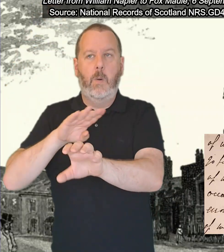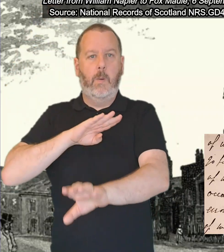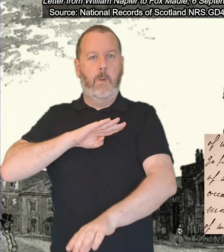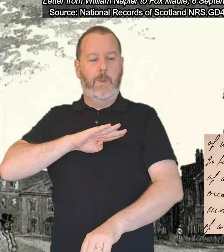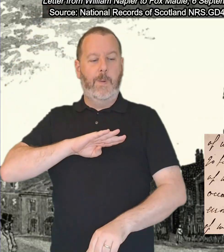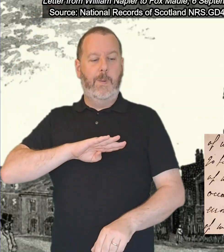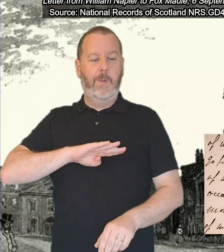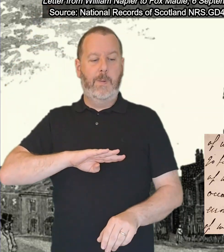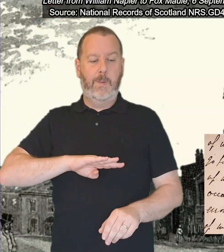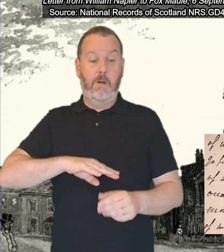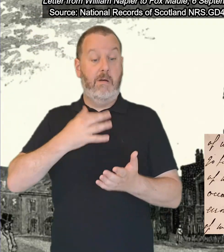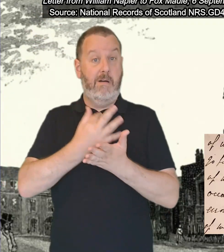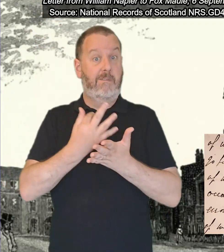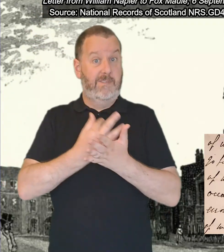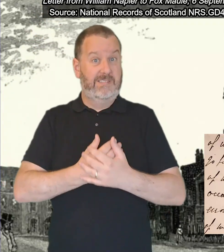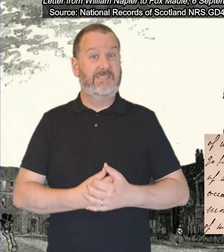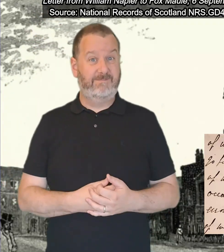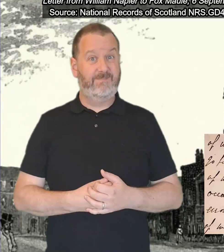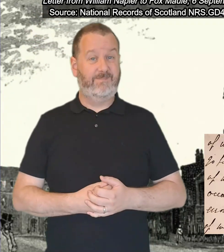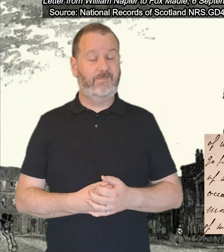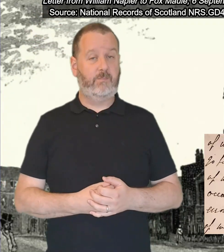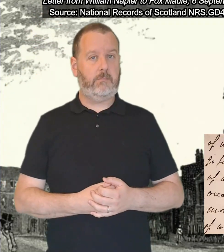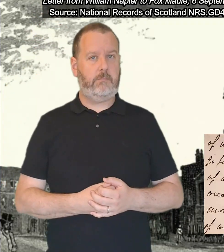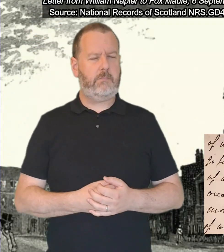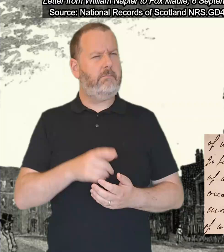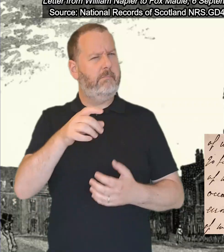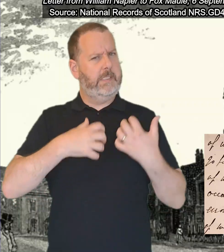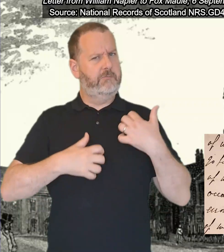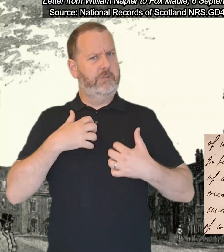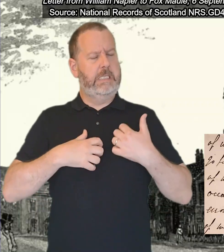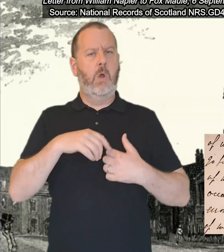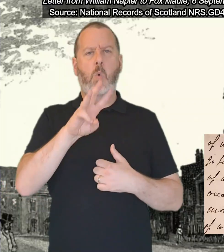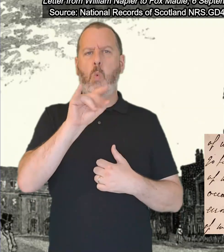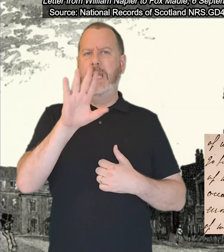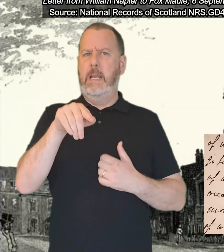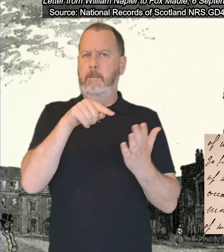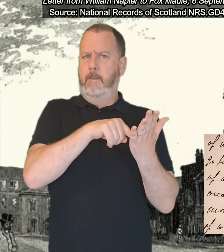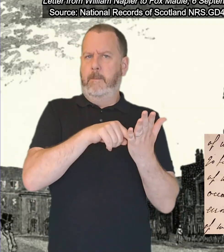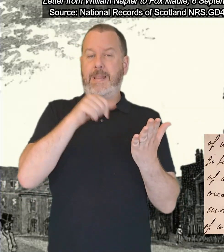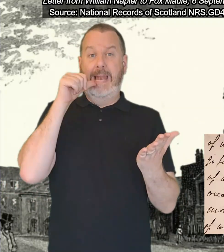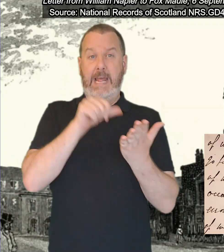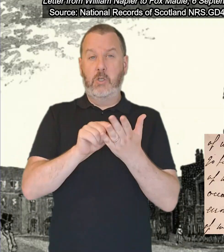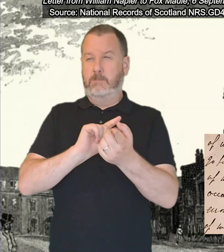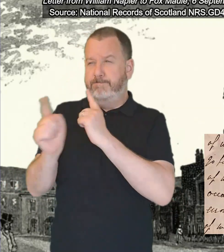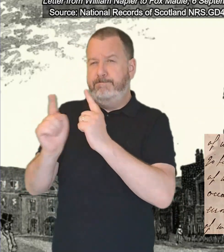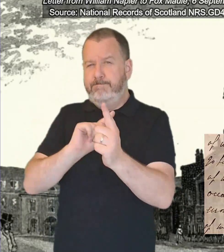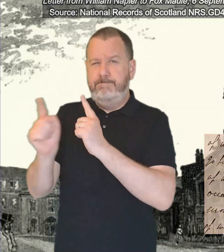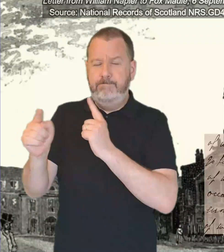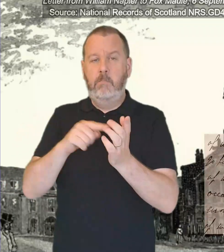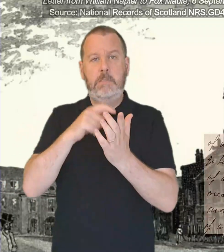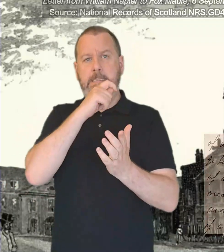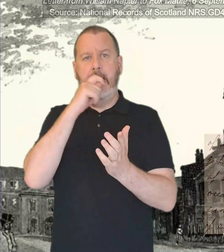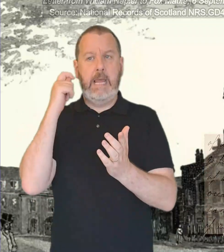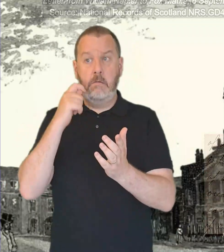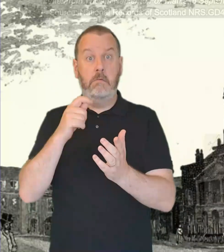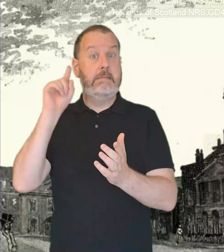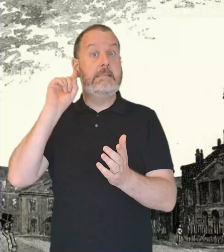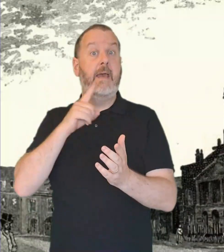He defended the abilities of Deaf people in general: